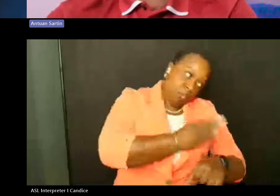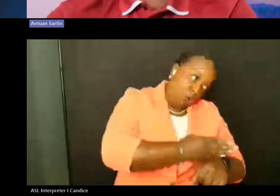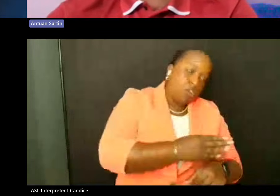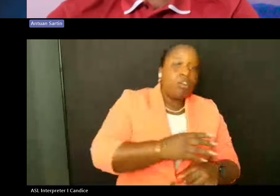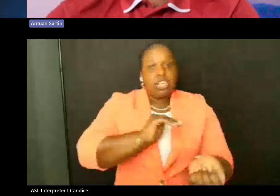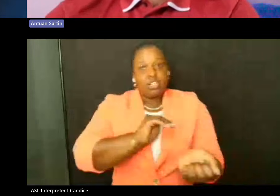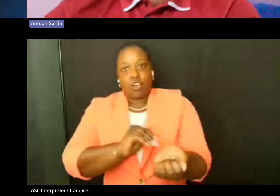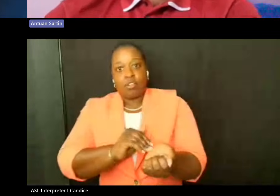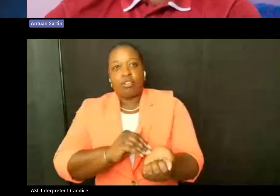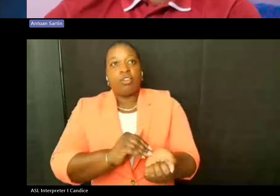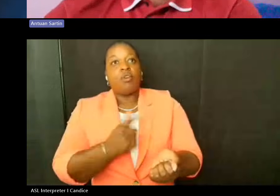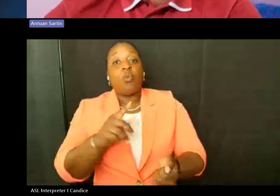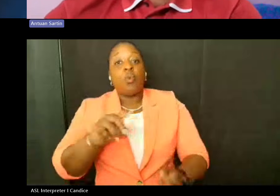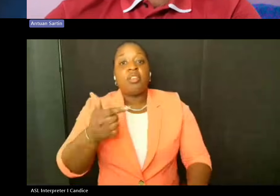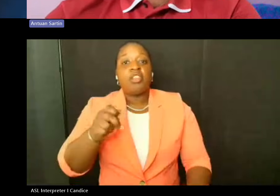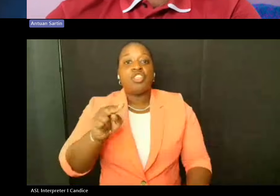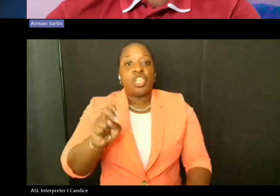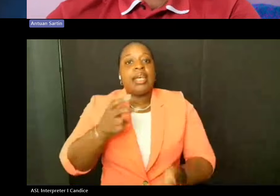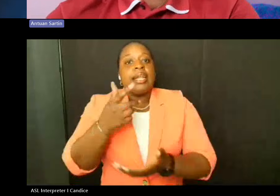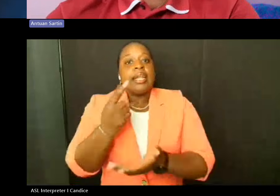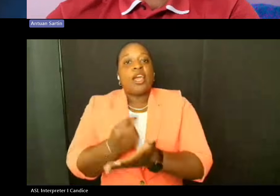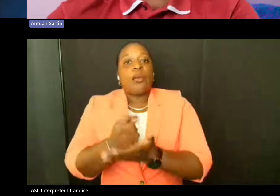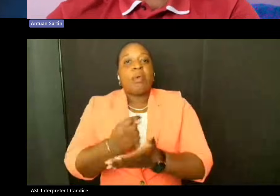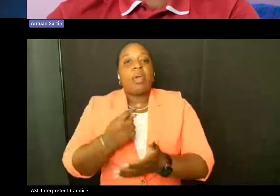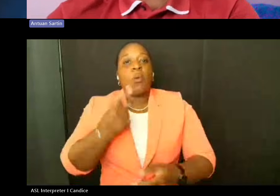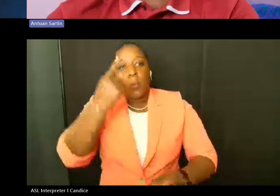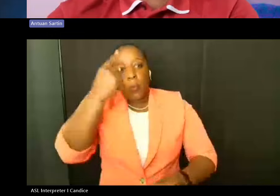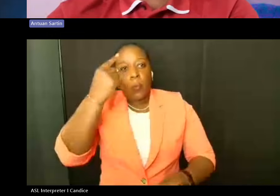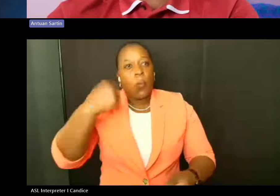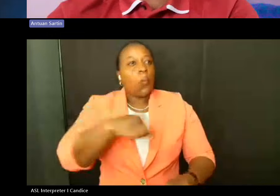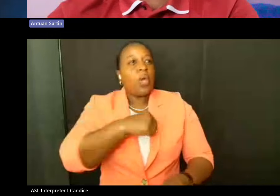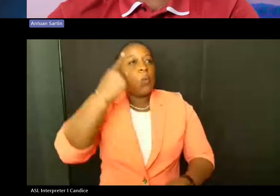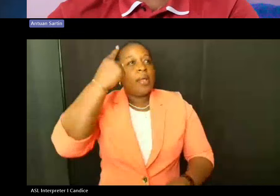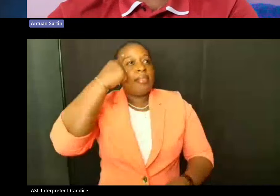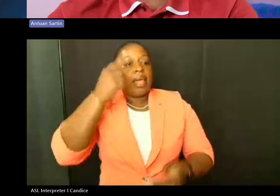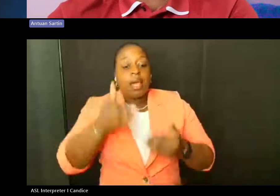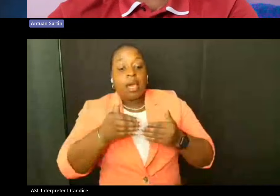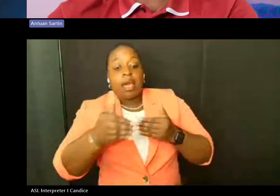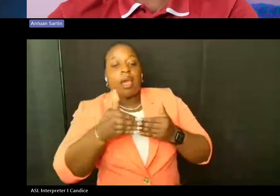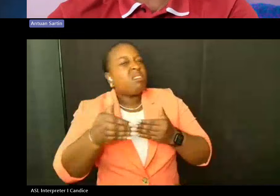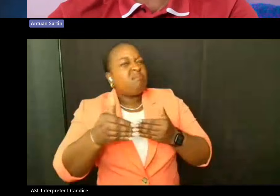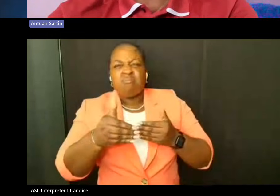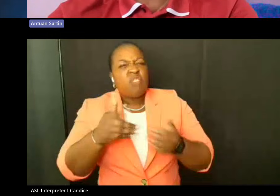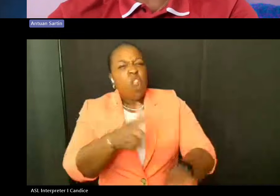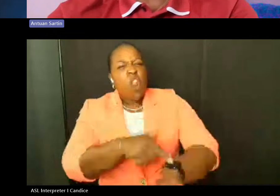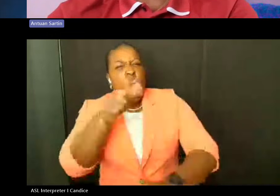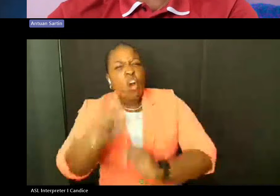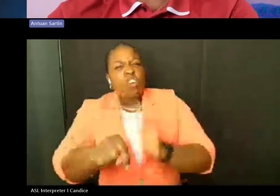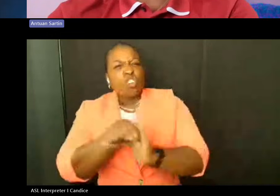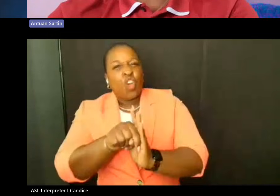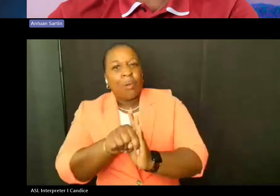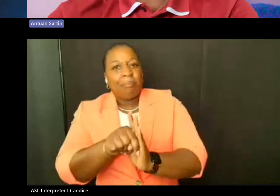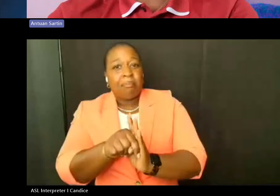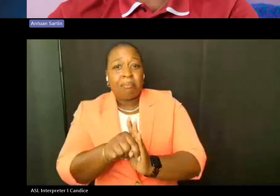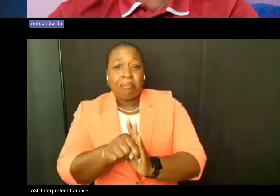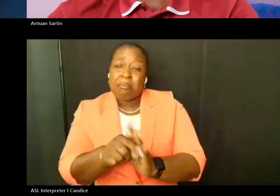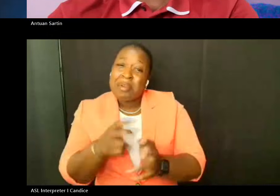And so, to answer your question, the challenge of it is trying to get a 12-year-old to understand